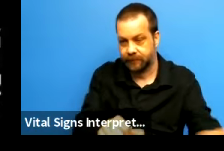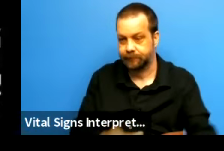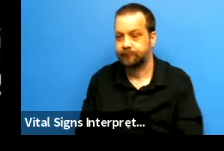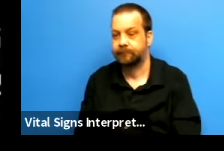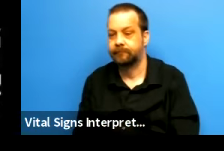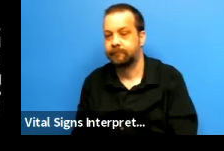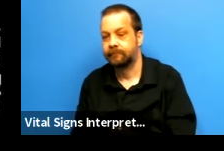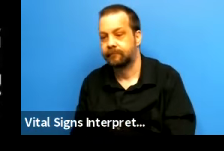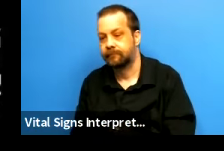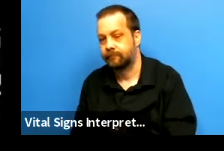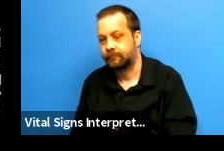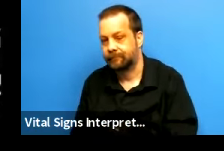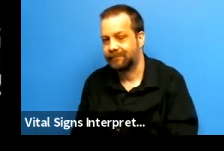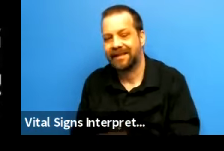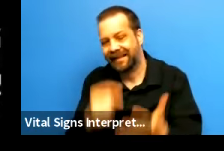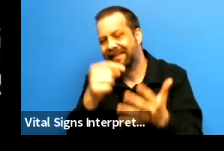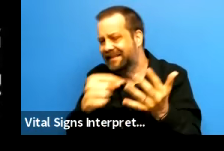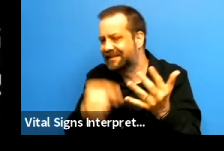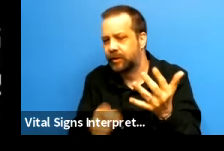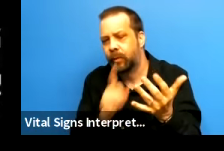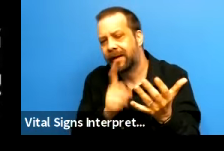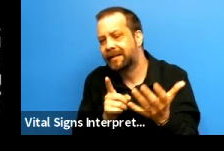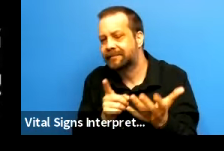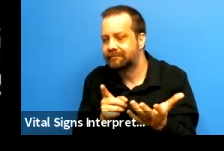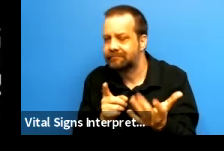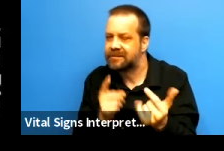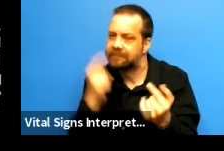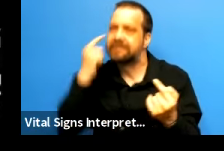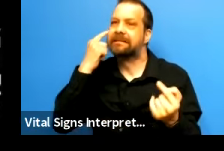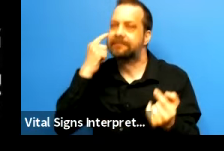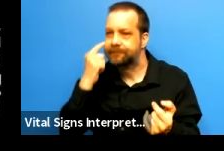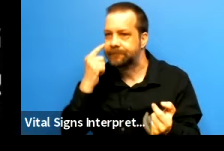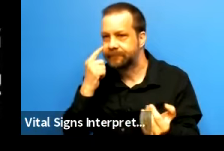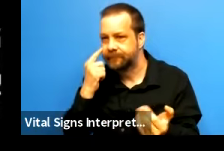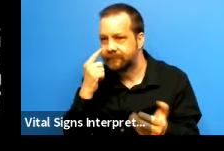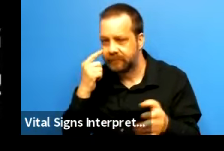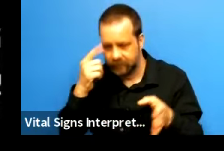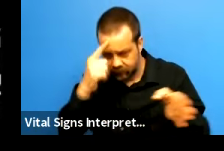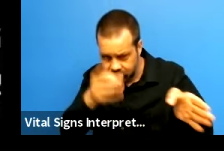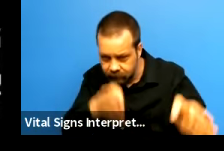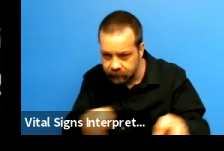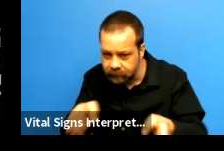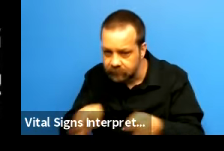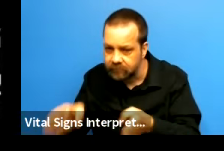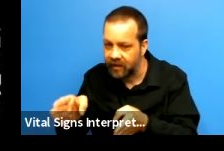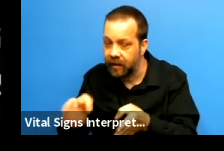These are all very thoughtful ways to consider your strategies and really at the end of the day